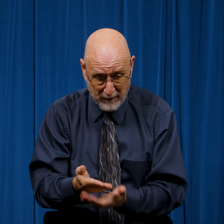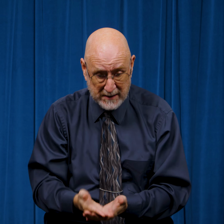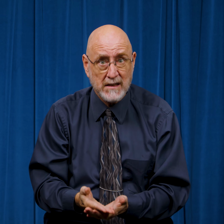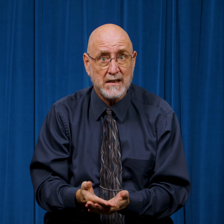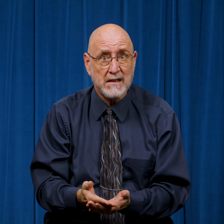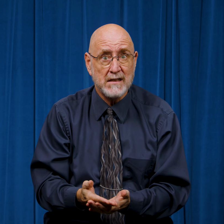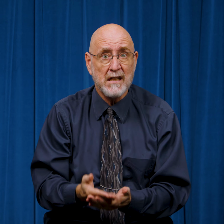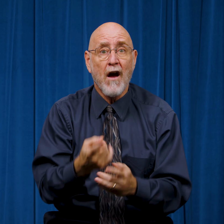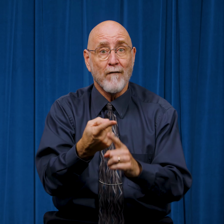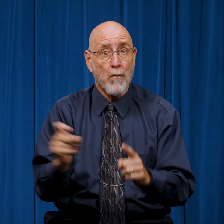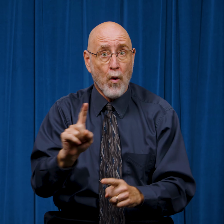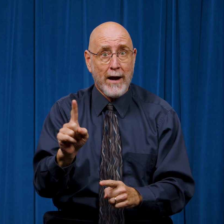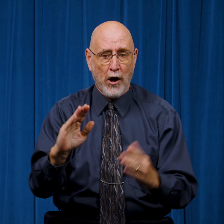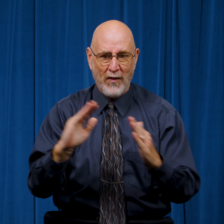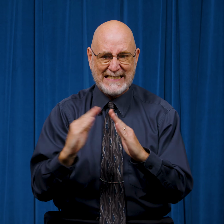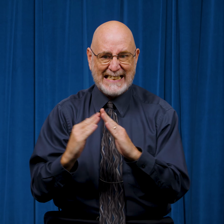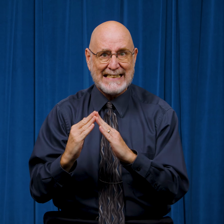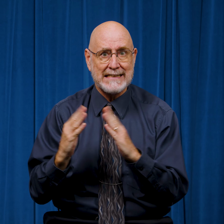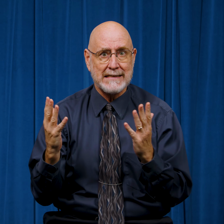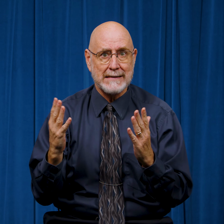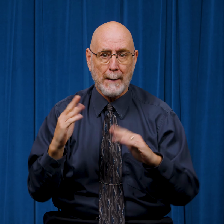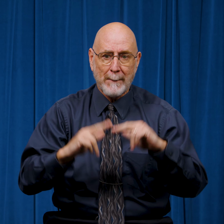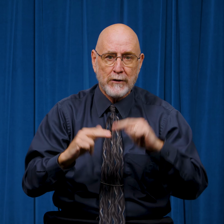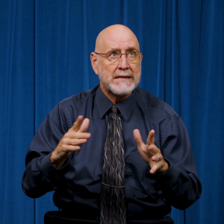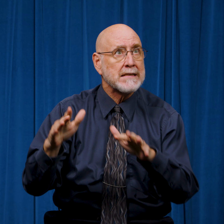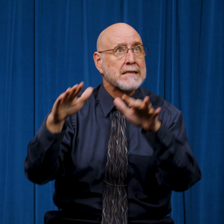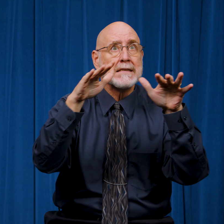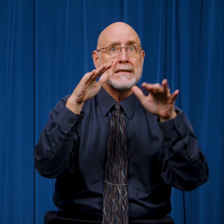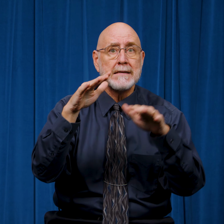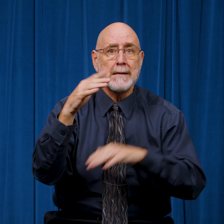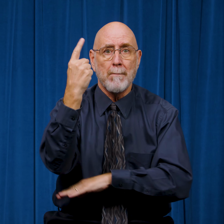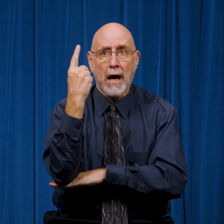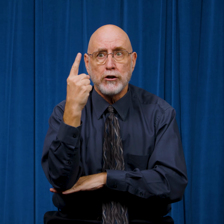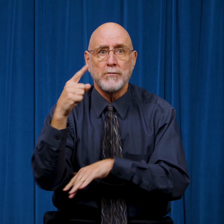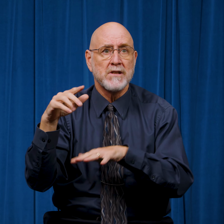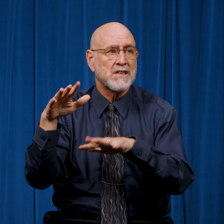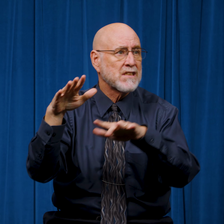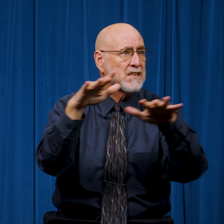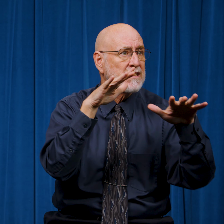comes from the cities, buildings, and monuments that are uncovered.